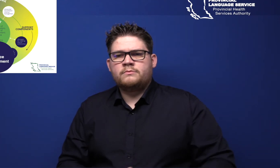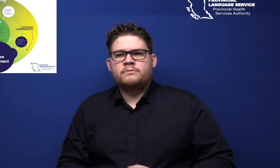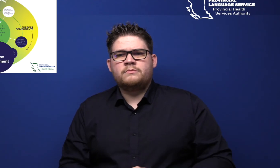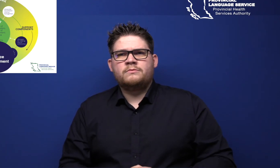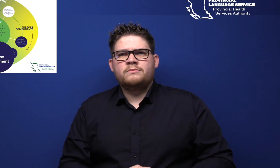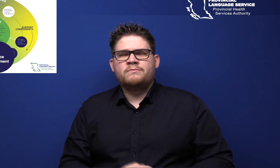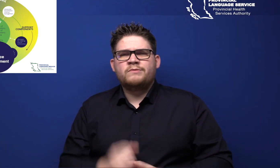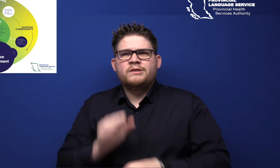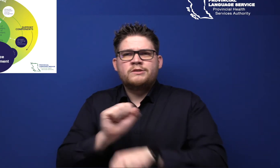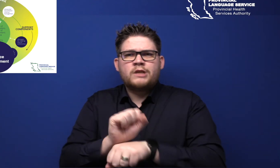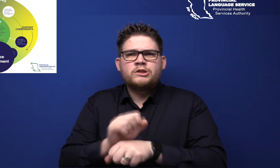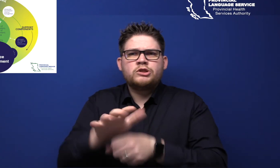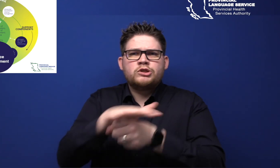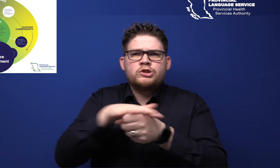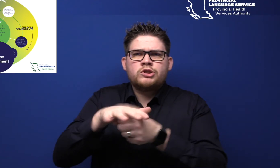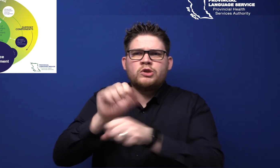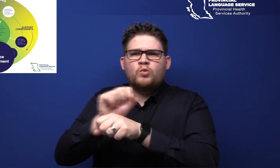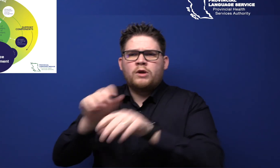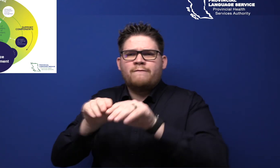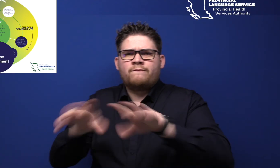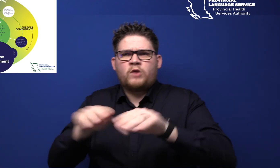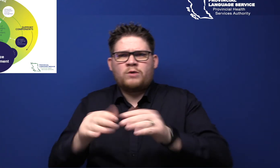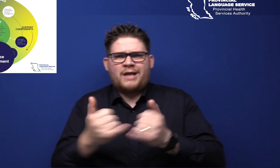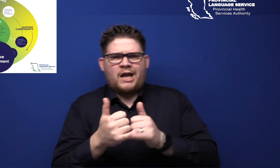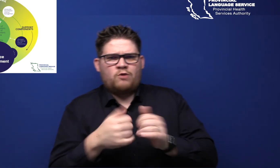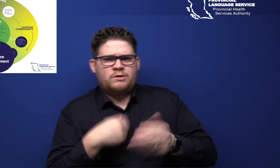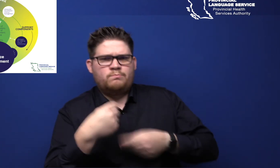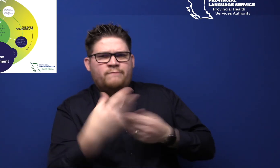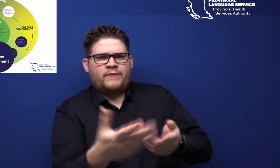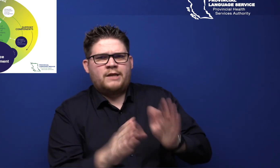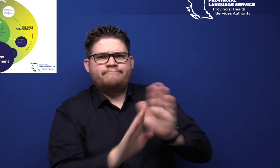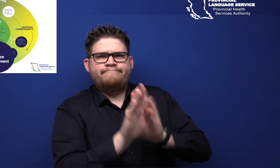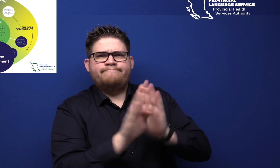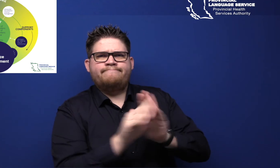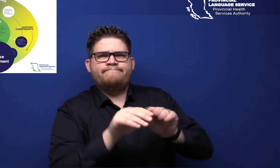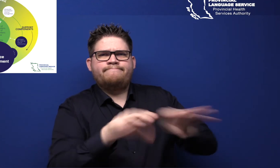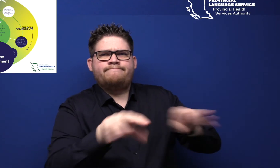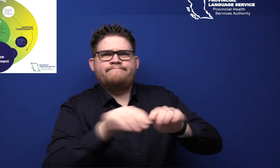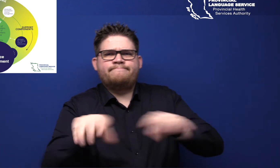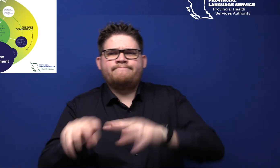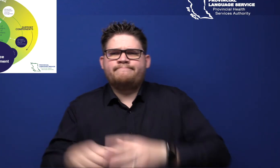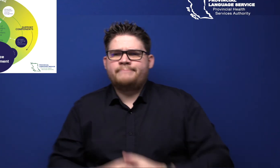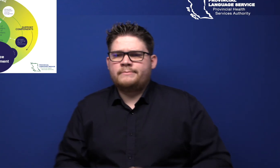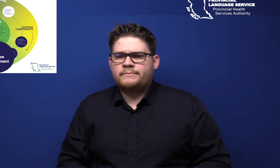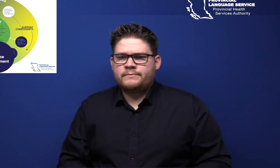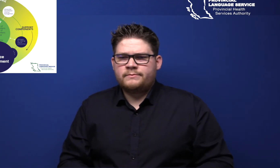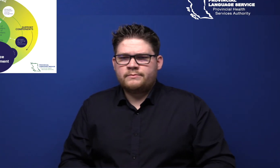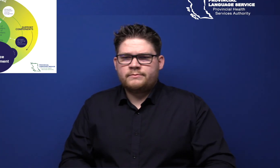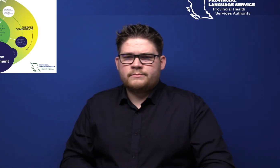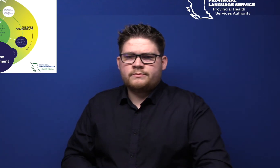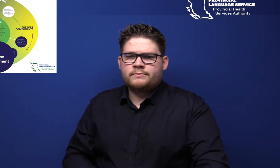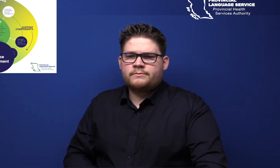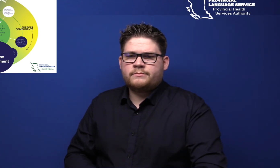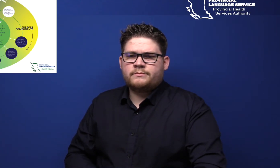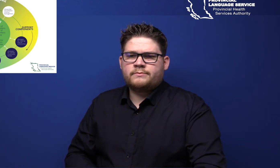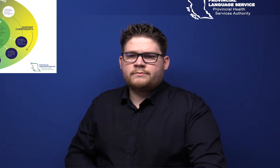WE WILL LOOK AT THE SECTOR AND WORKFORCE DEVELOPMENT.